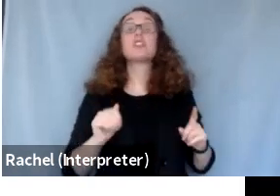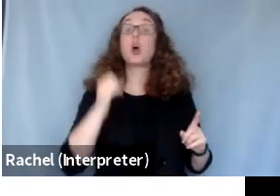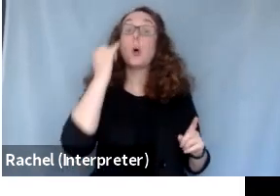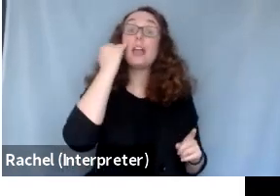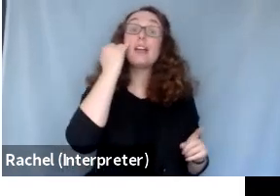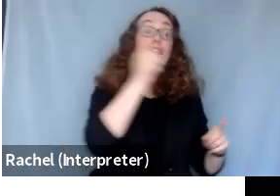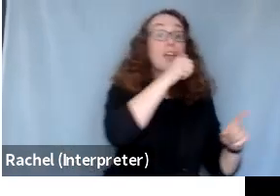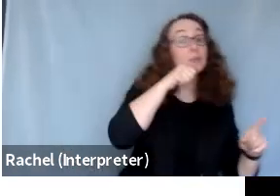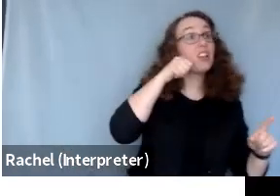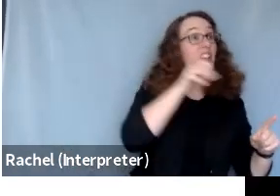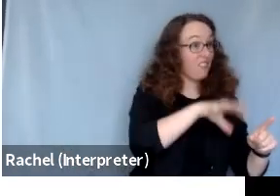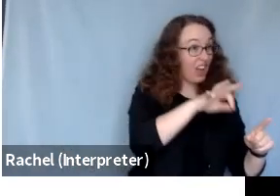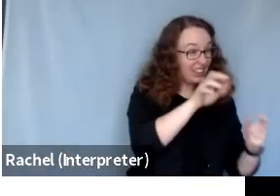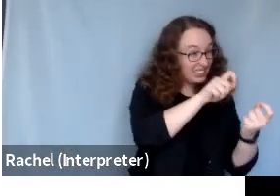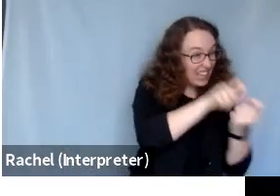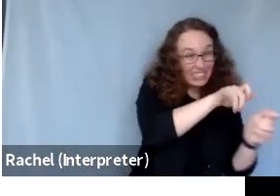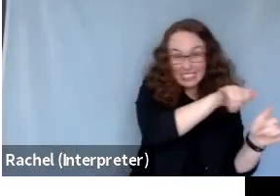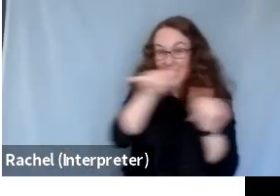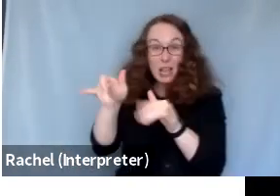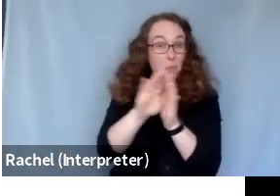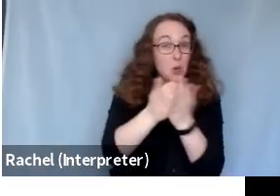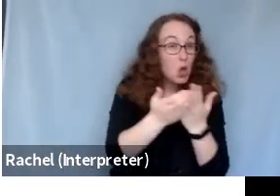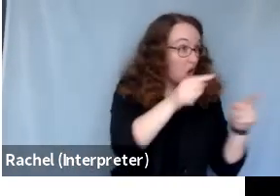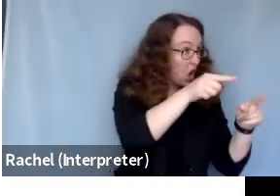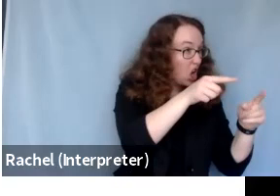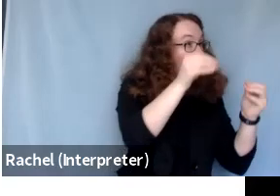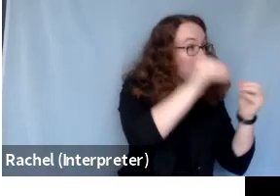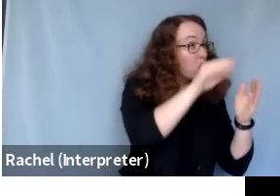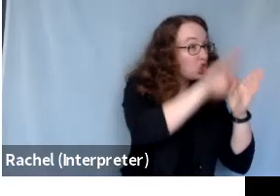cheaper than what we're selling to we'll match it dollar for dollar, so